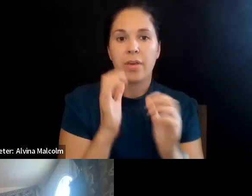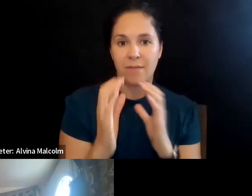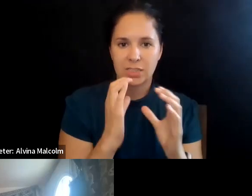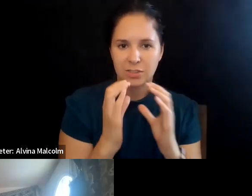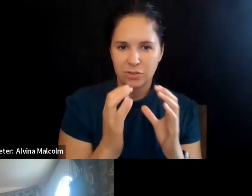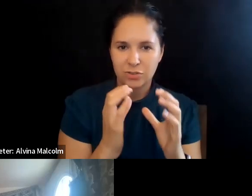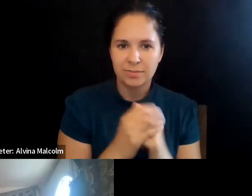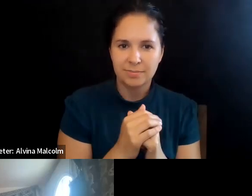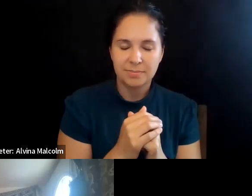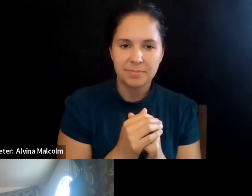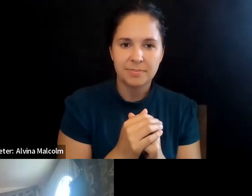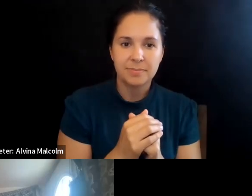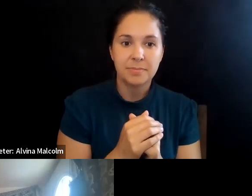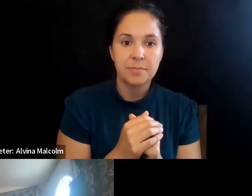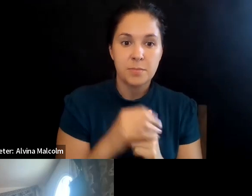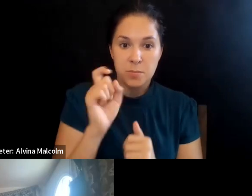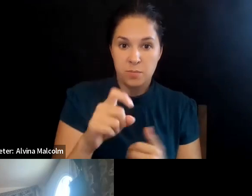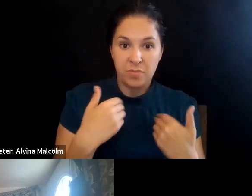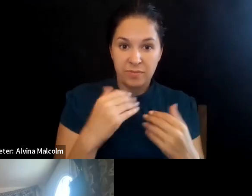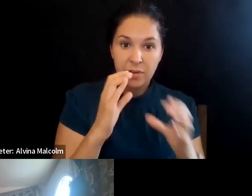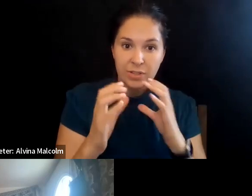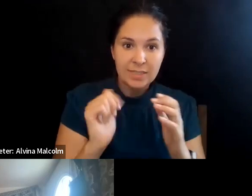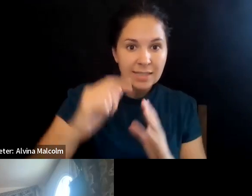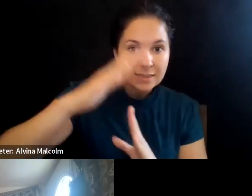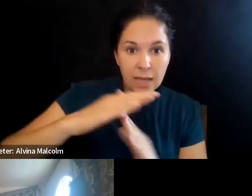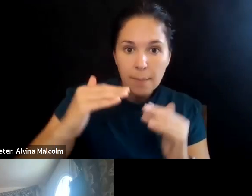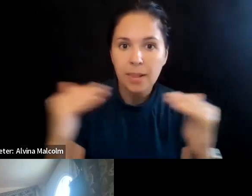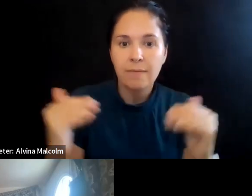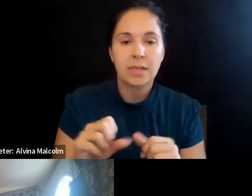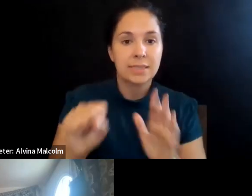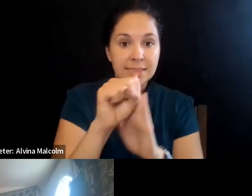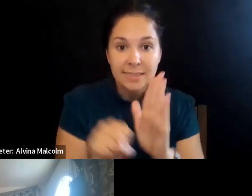critical. There's been so much information, but it really starts with